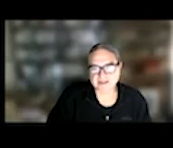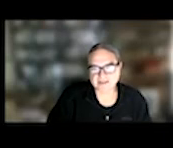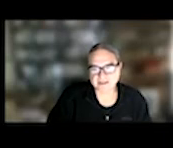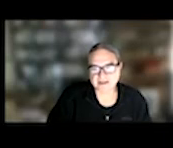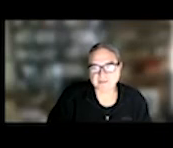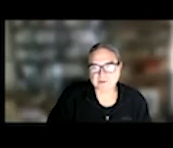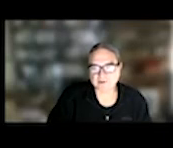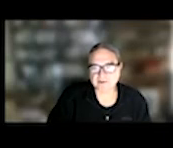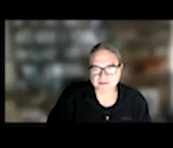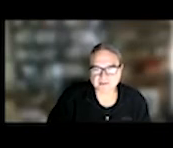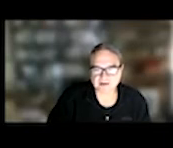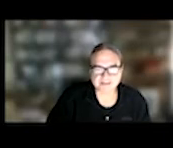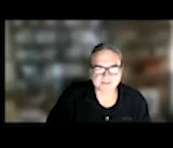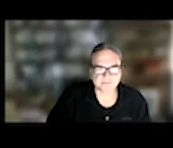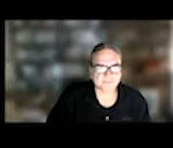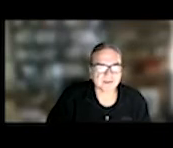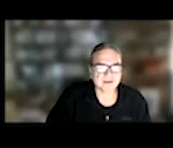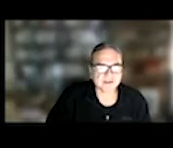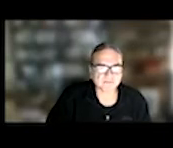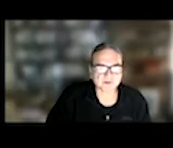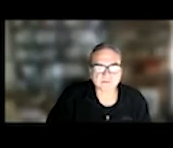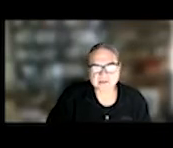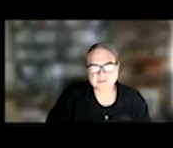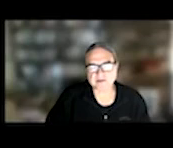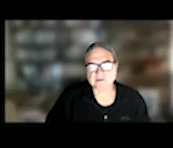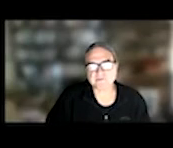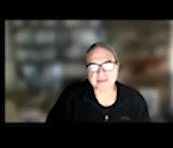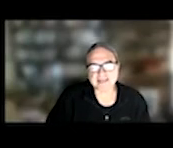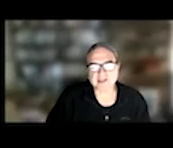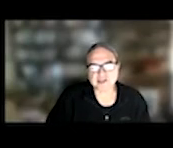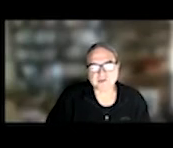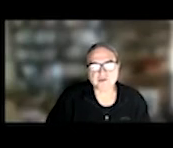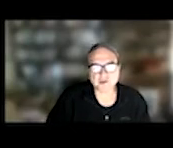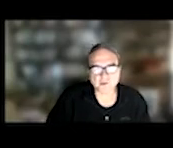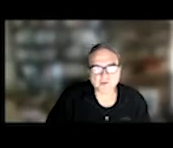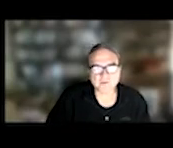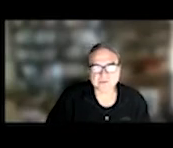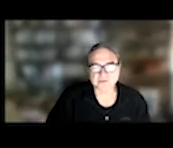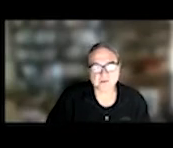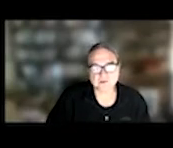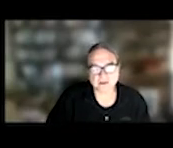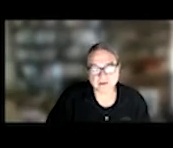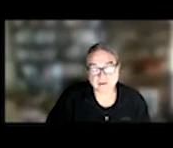anxiety, and post-traumatic stress. So for depression we use the PHQ2 which is a two a